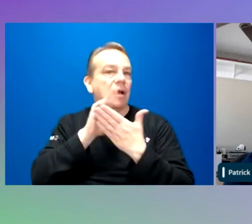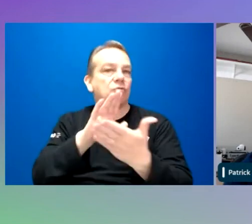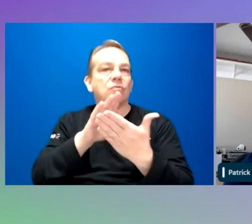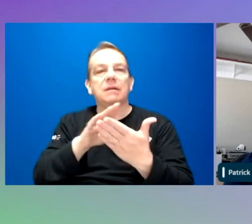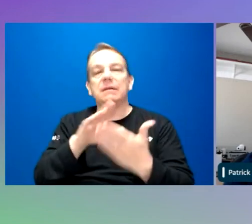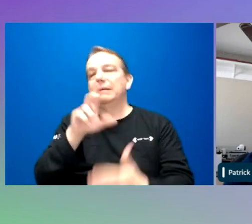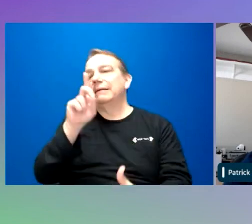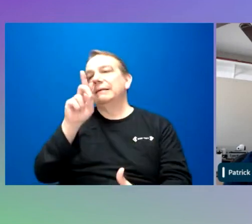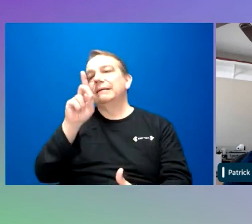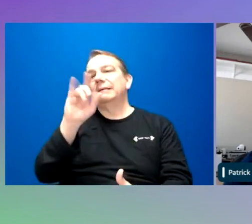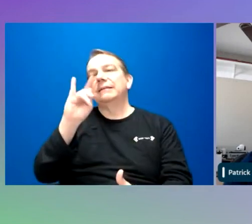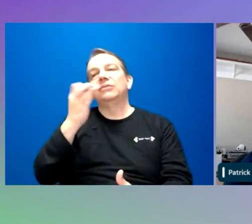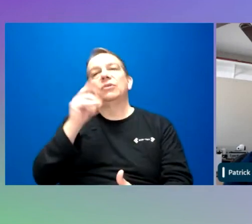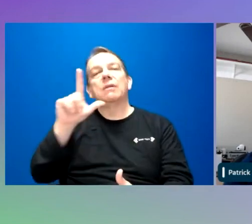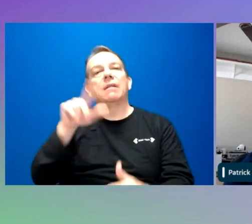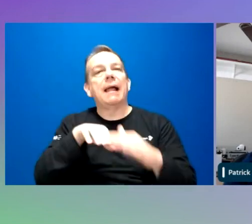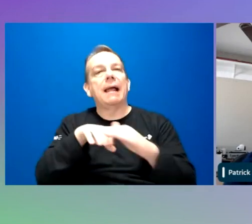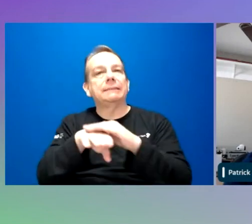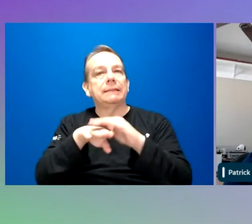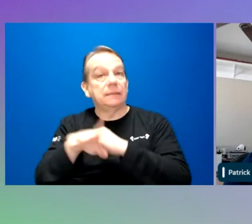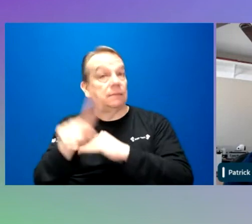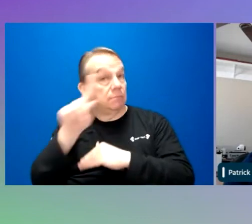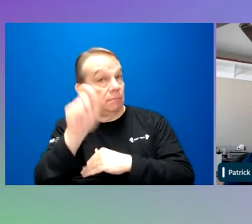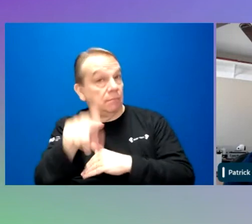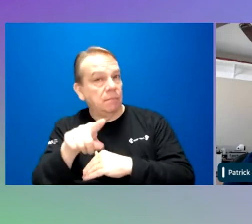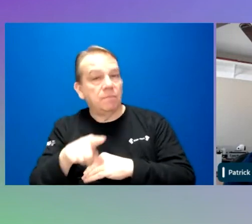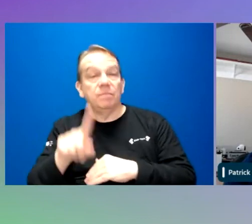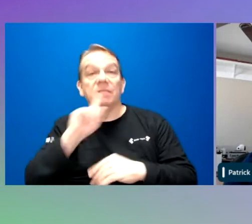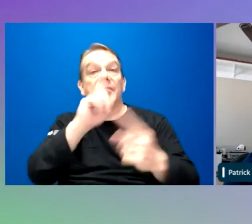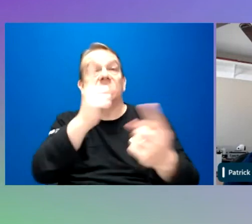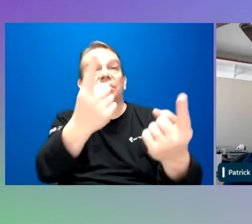If they give you an answer that you don't really like or you